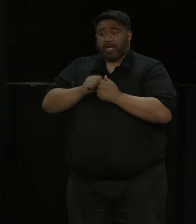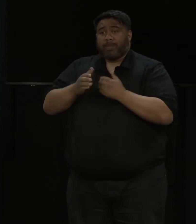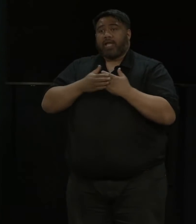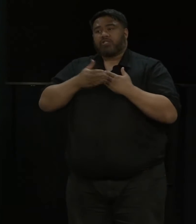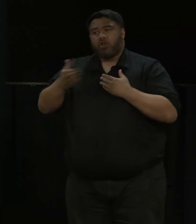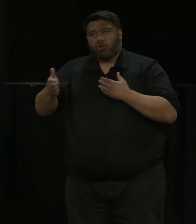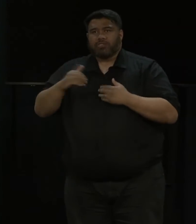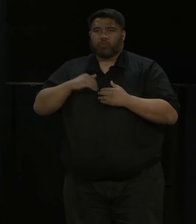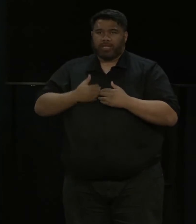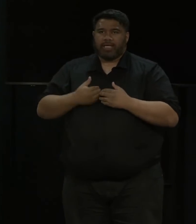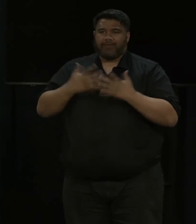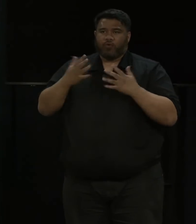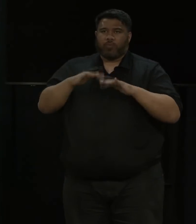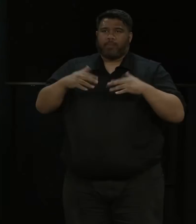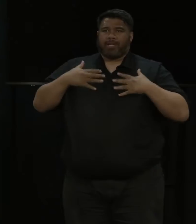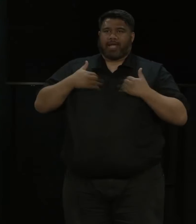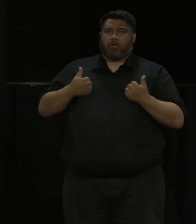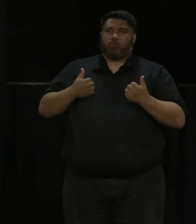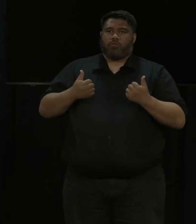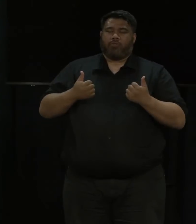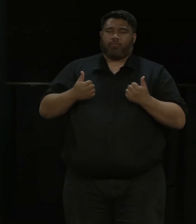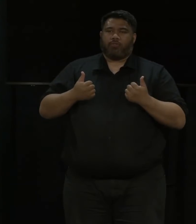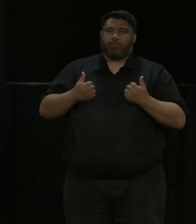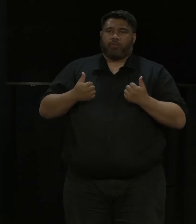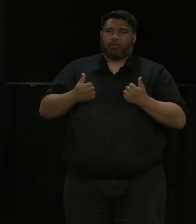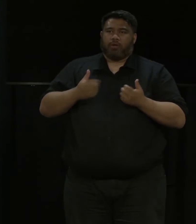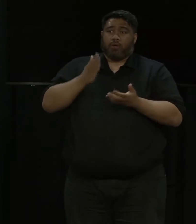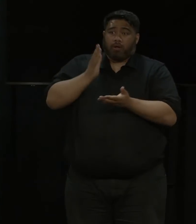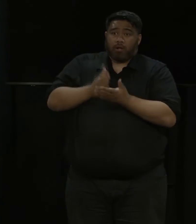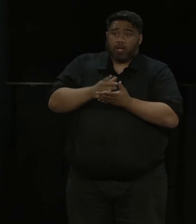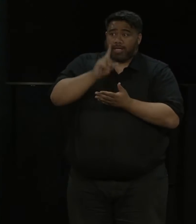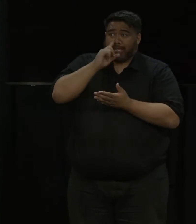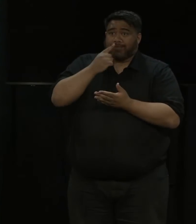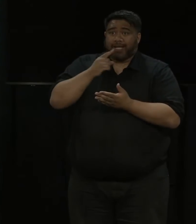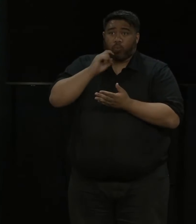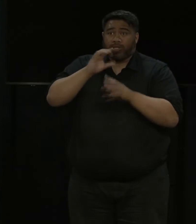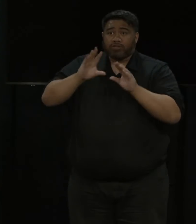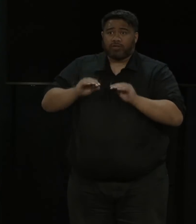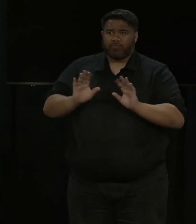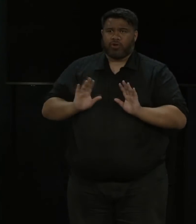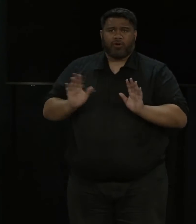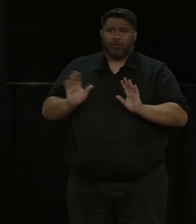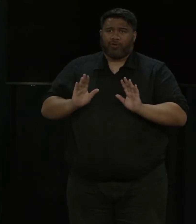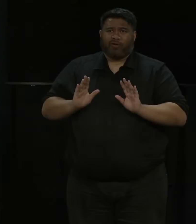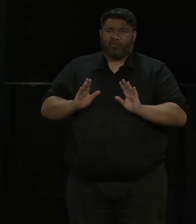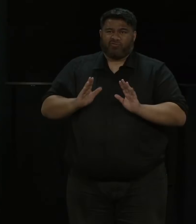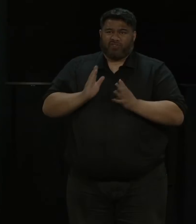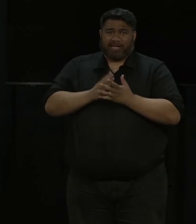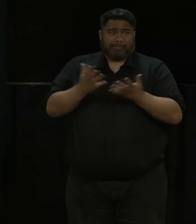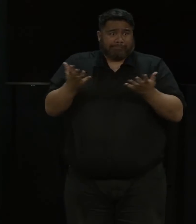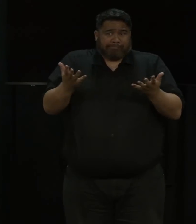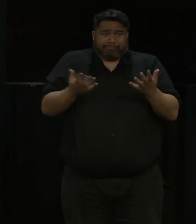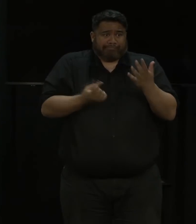impact on tourism, there is no doubt about that so we will only have the self-isolation requirement in place for as long as the public health